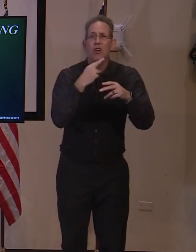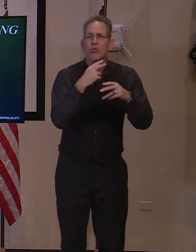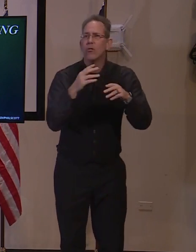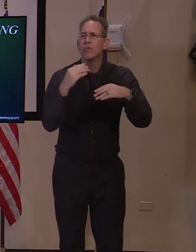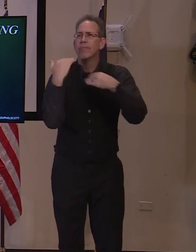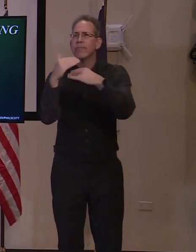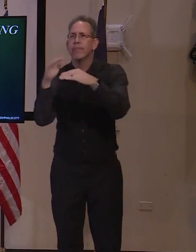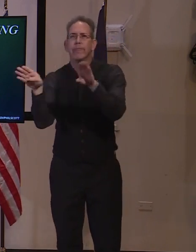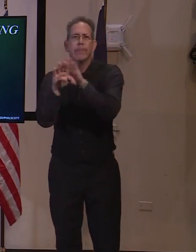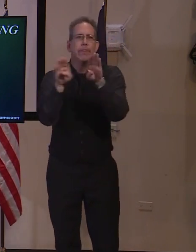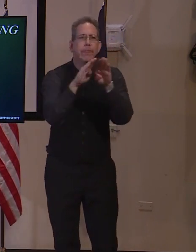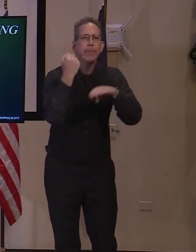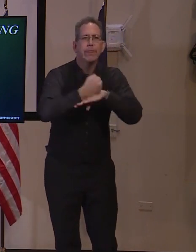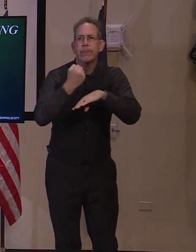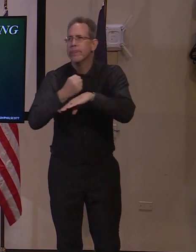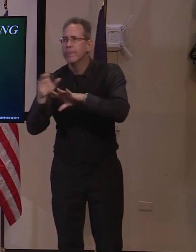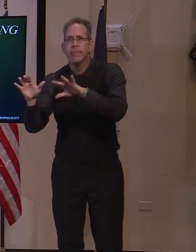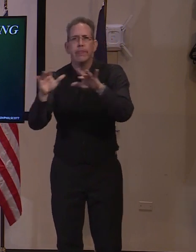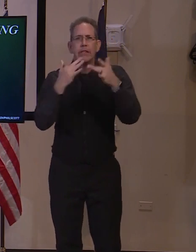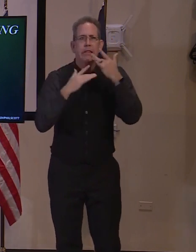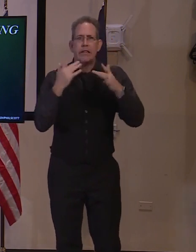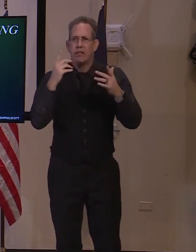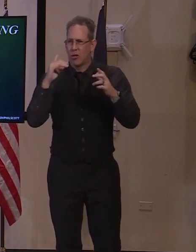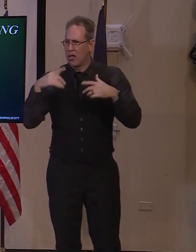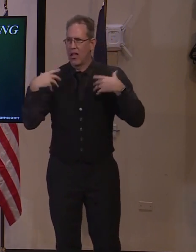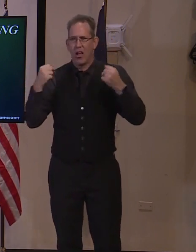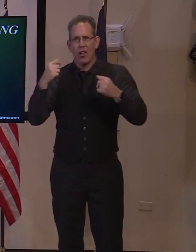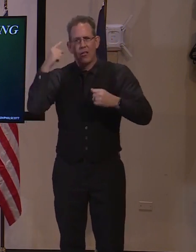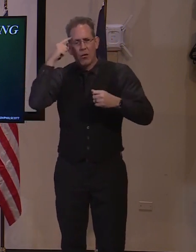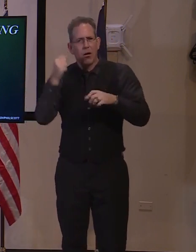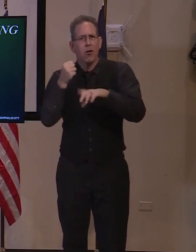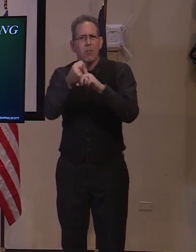The hundreds of thousands of people who did the right thing and therefore not